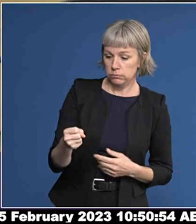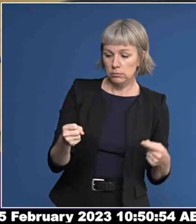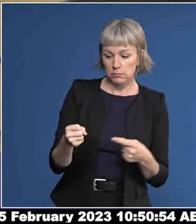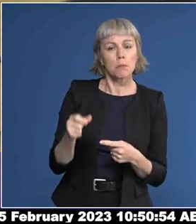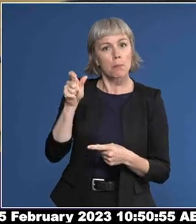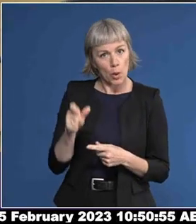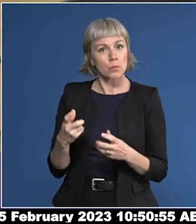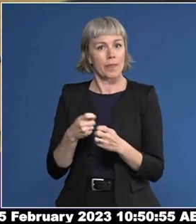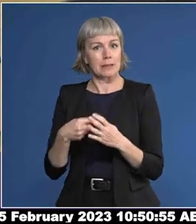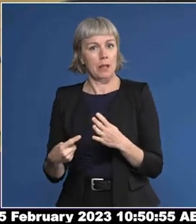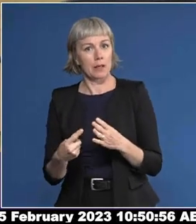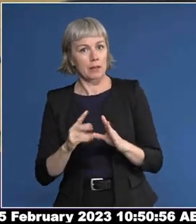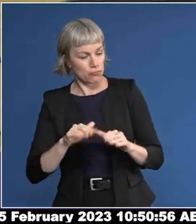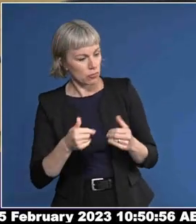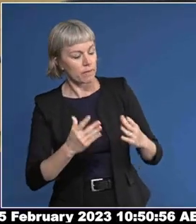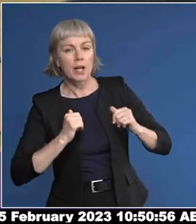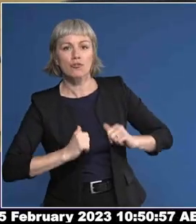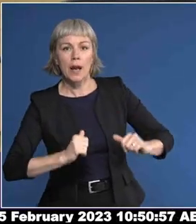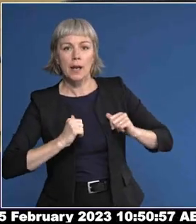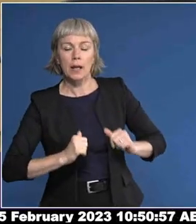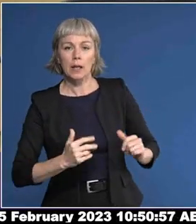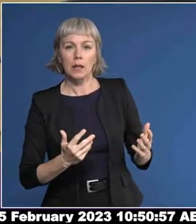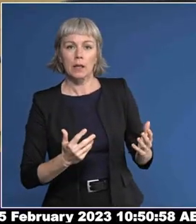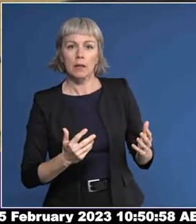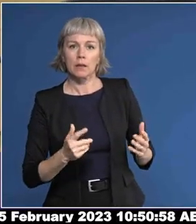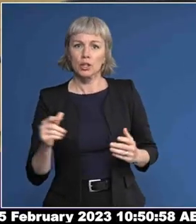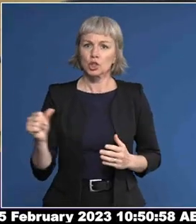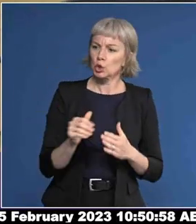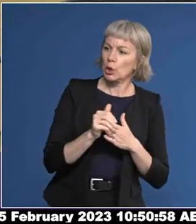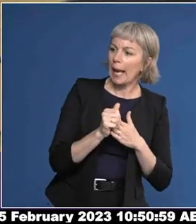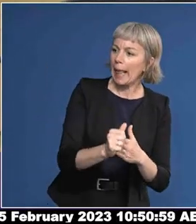co-design and, to the extent possible, led by people with disability? Yes. Yes.